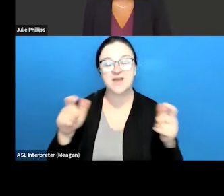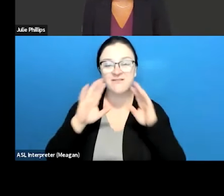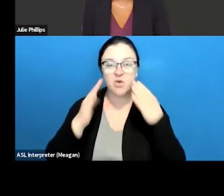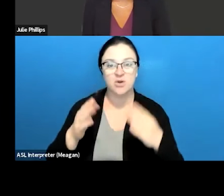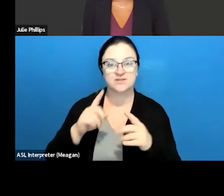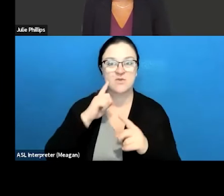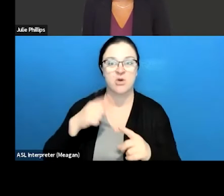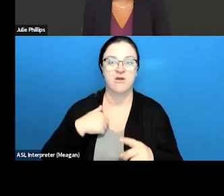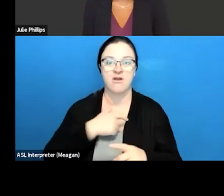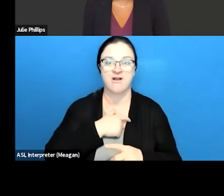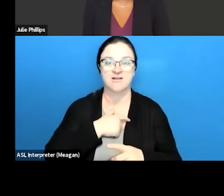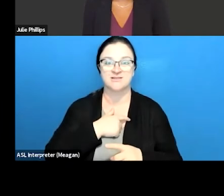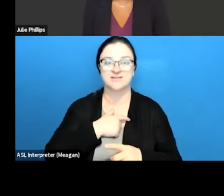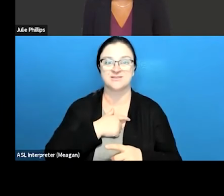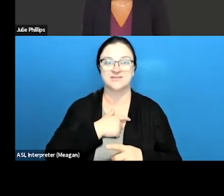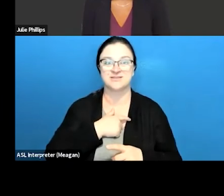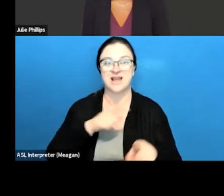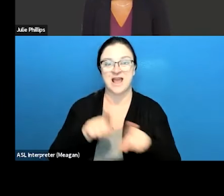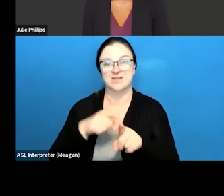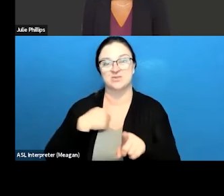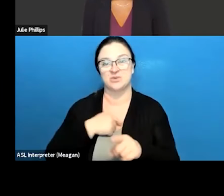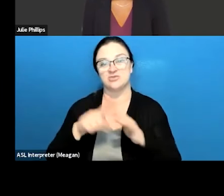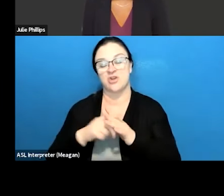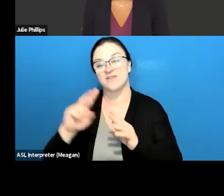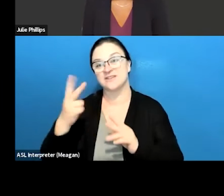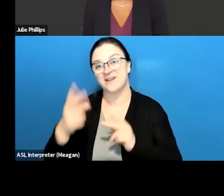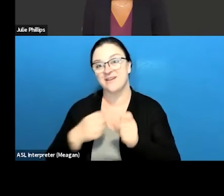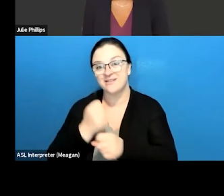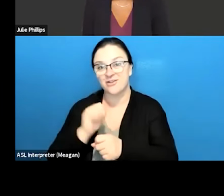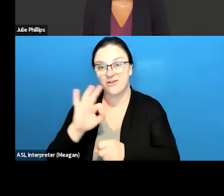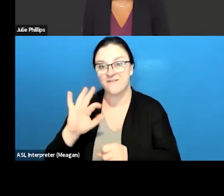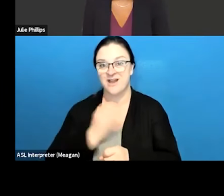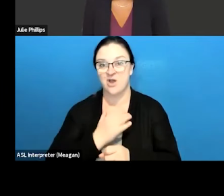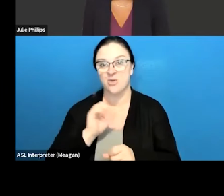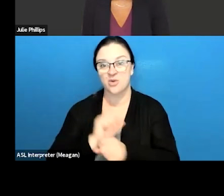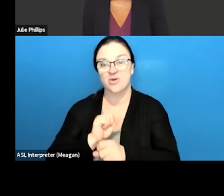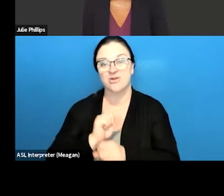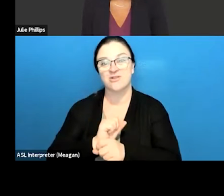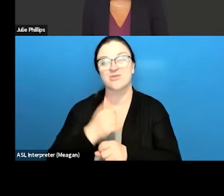into the second year of our work, and are really excited to explore the possibility